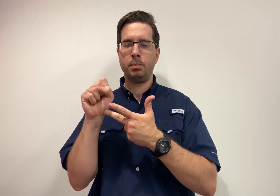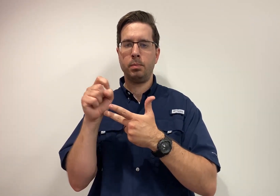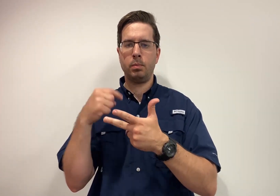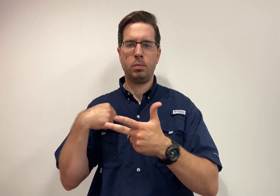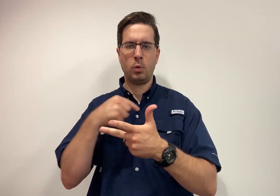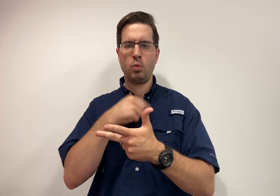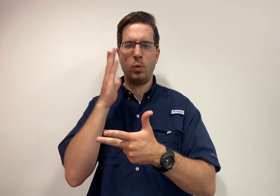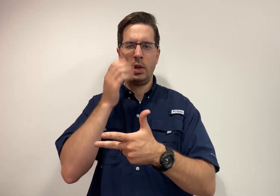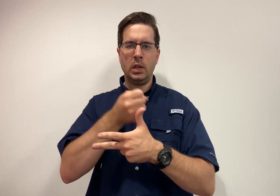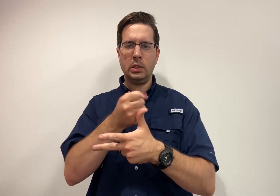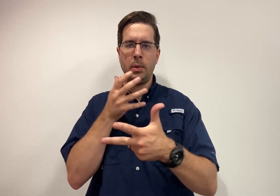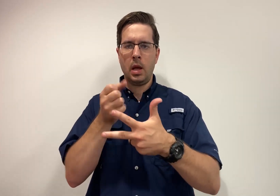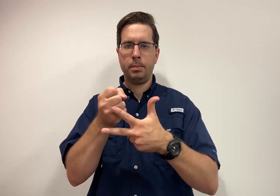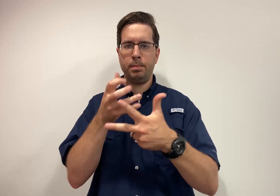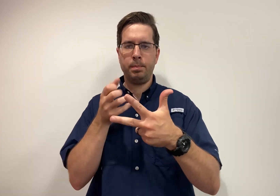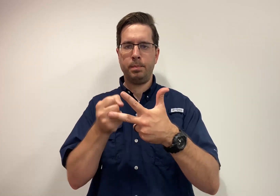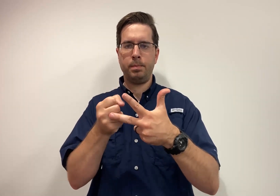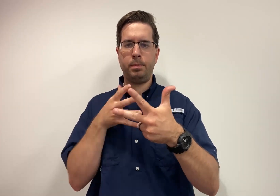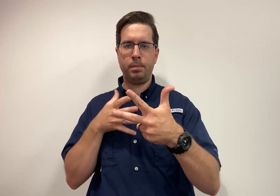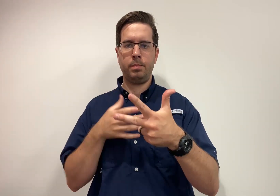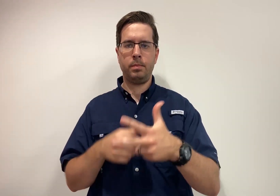We will expand on each feature.